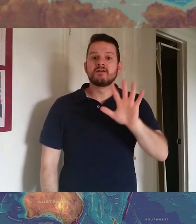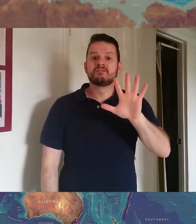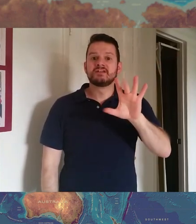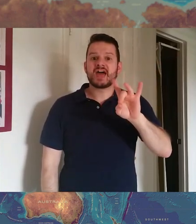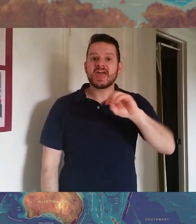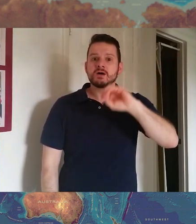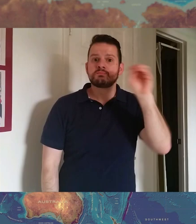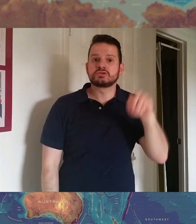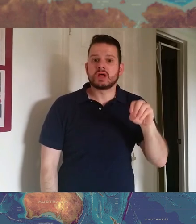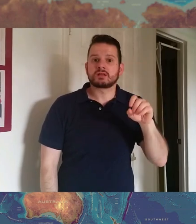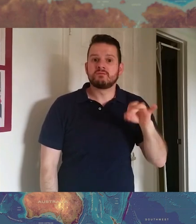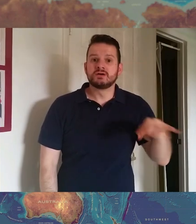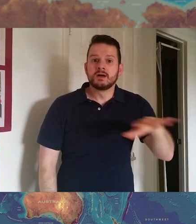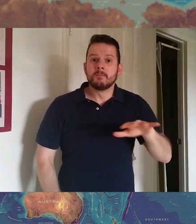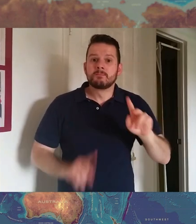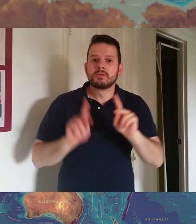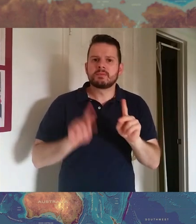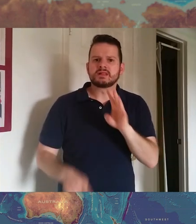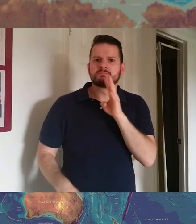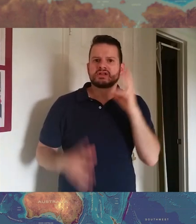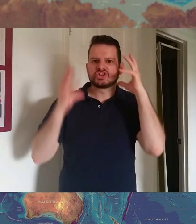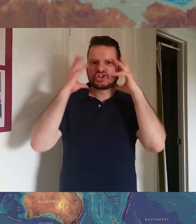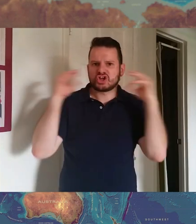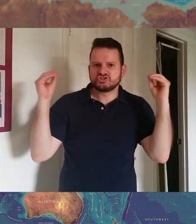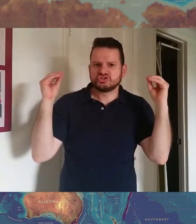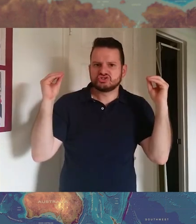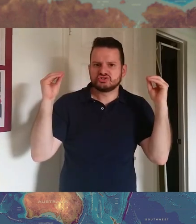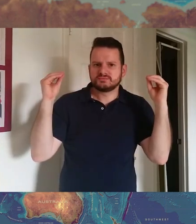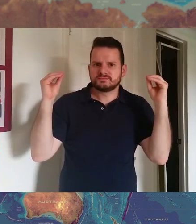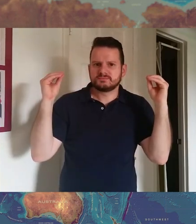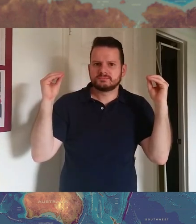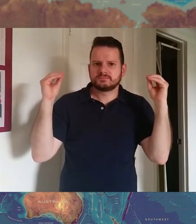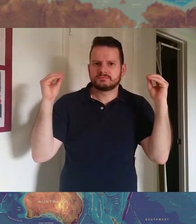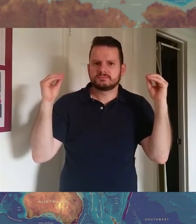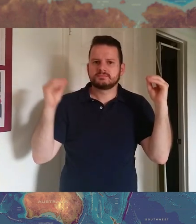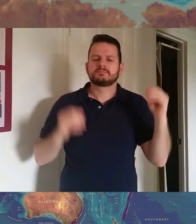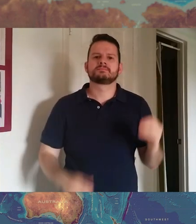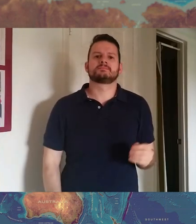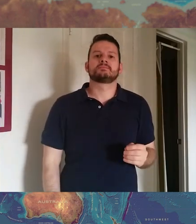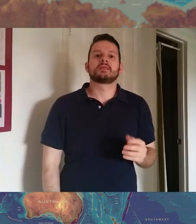58% of people speak Dutch.